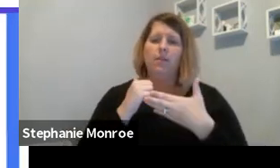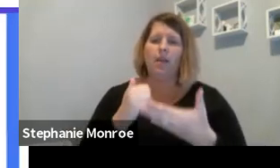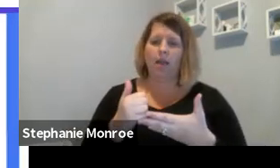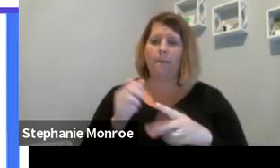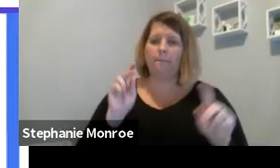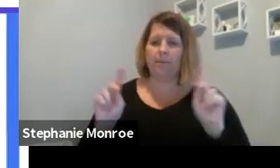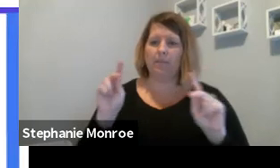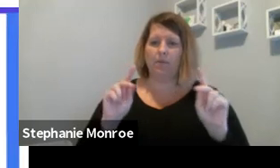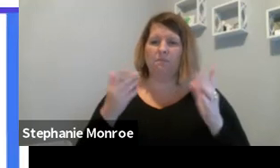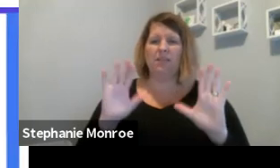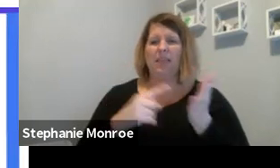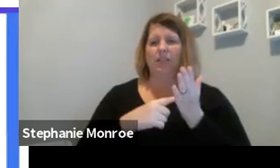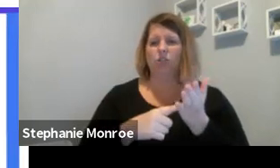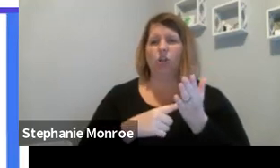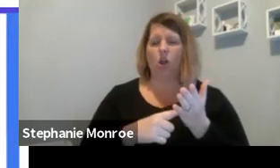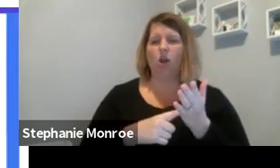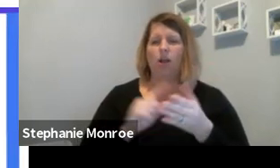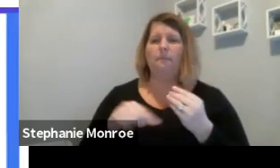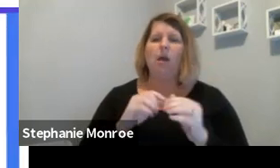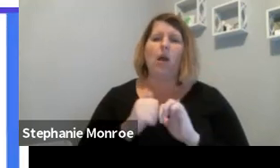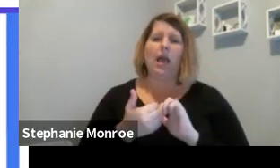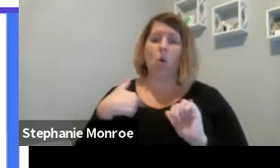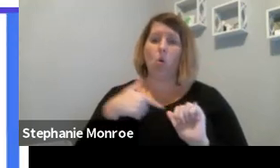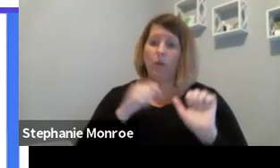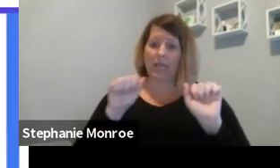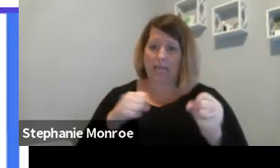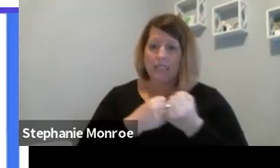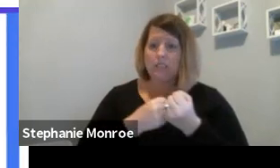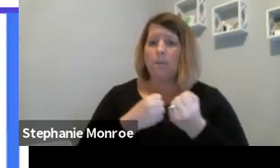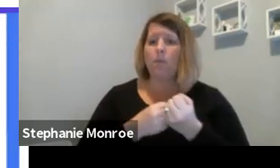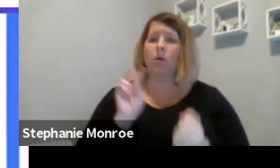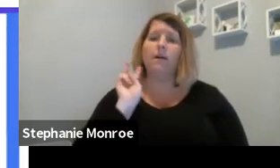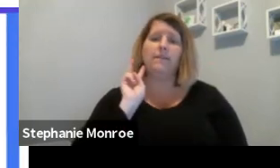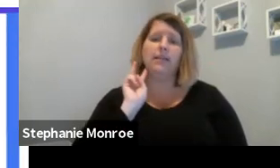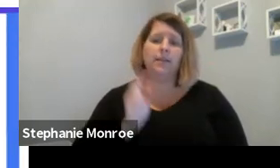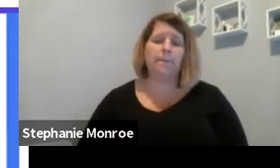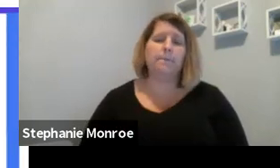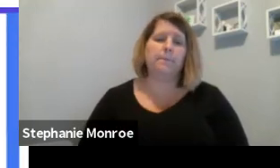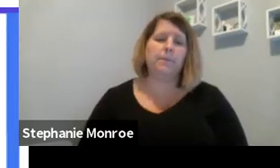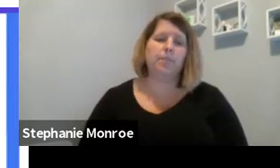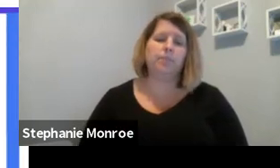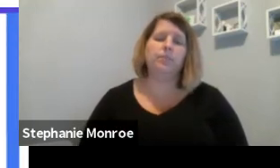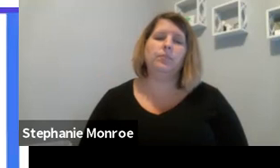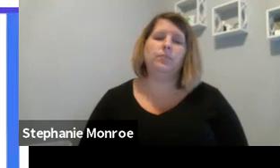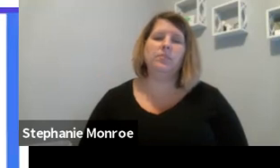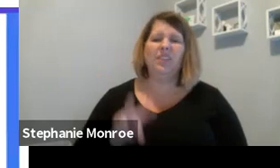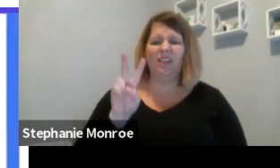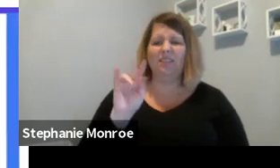Let's talk a little bit about how we can support a victim. Well, there's a couple of things we need to know